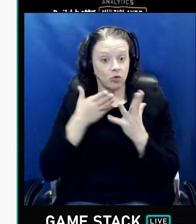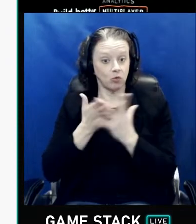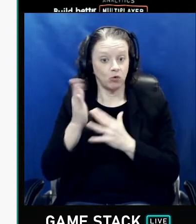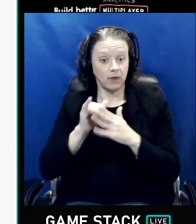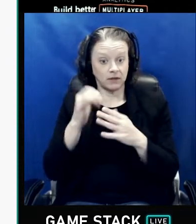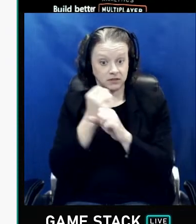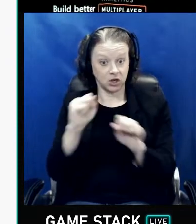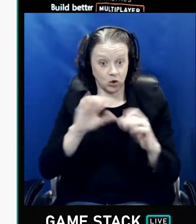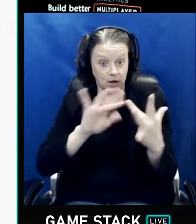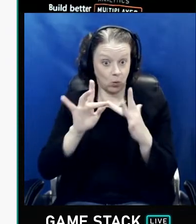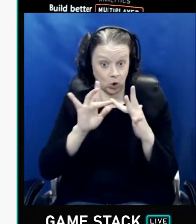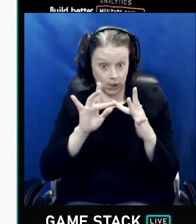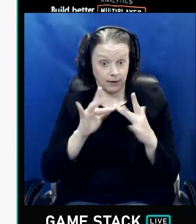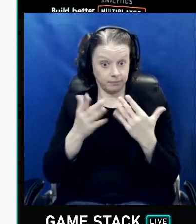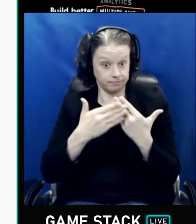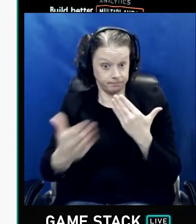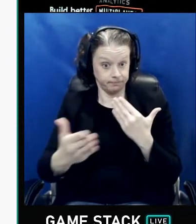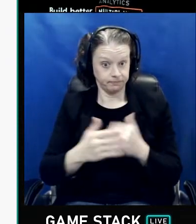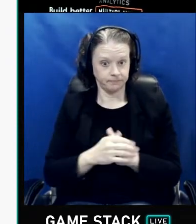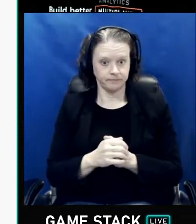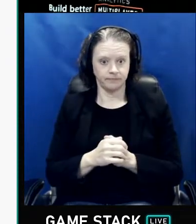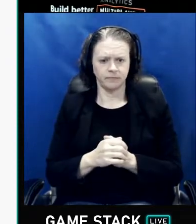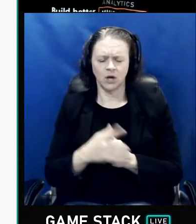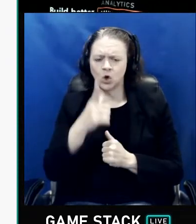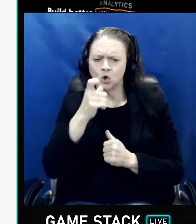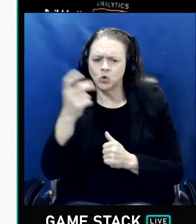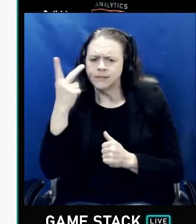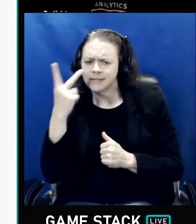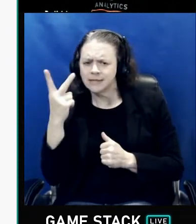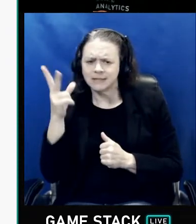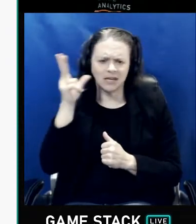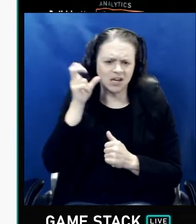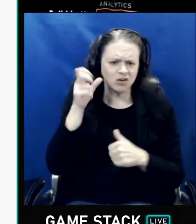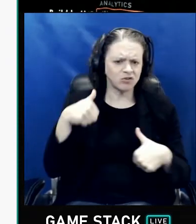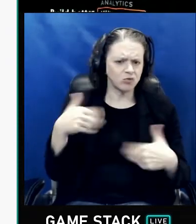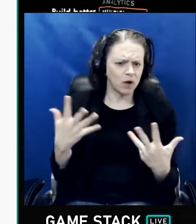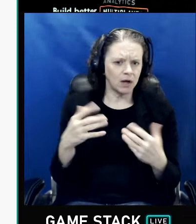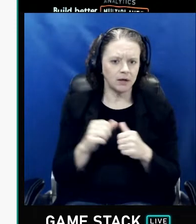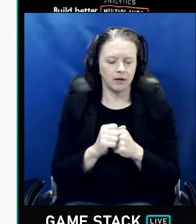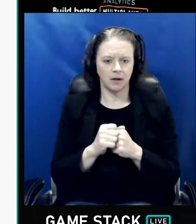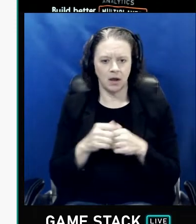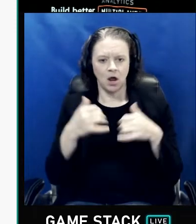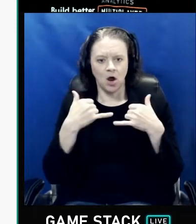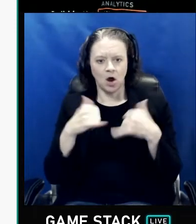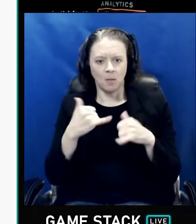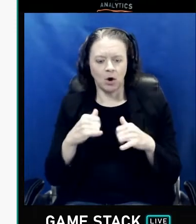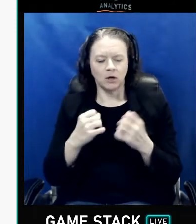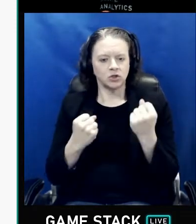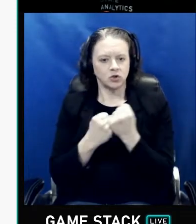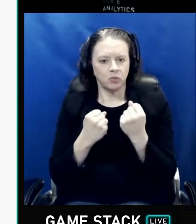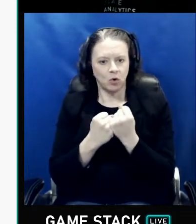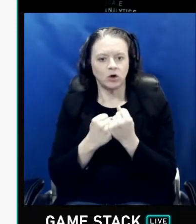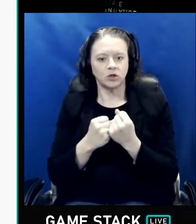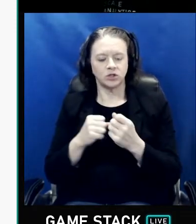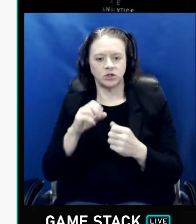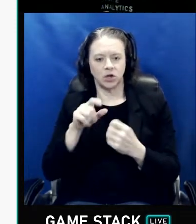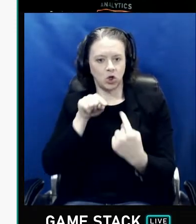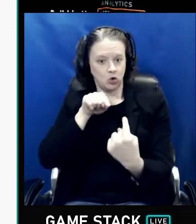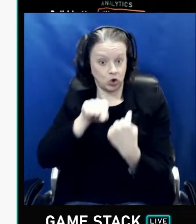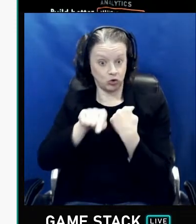Okay, so who sees and hears what? Party supports unidirectionally chat control relationships. There are many scenarios that you can enable with this,